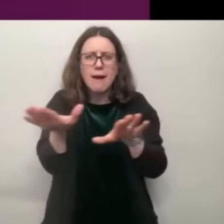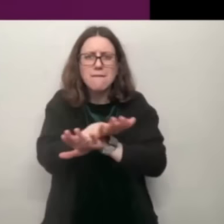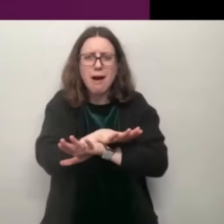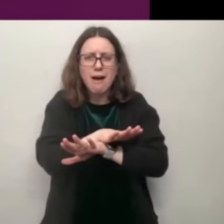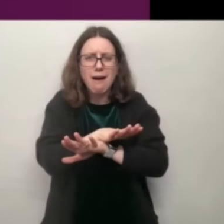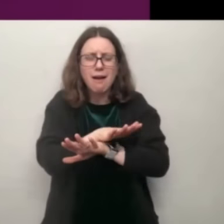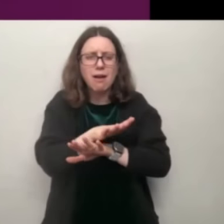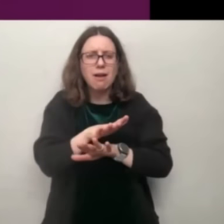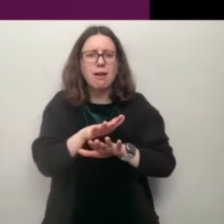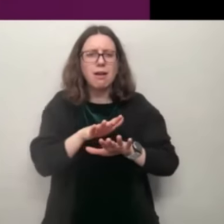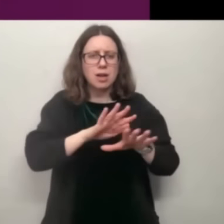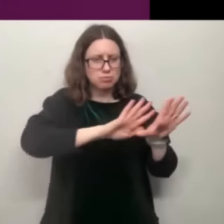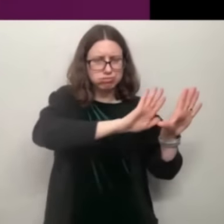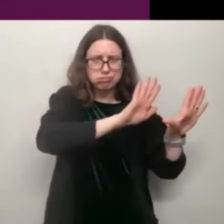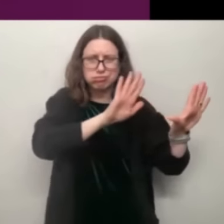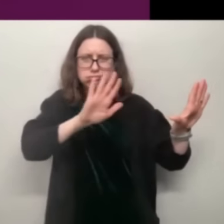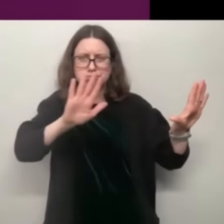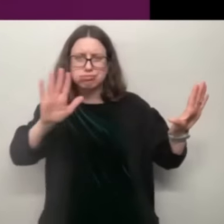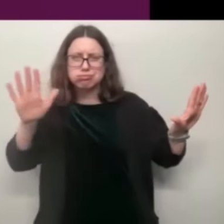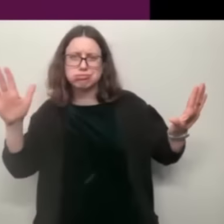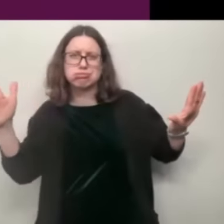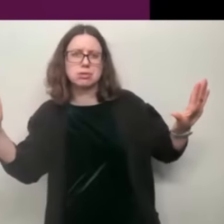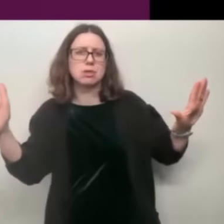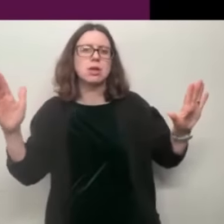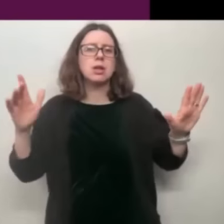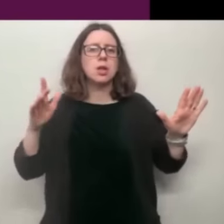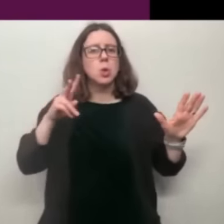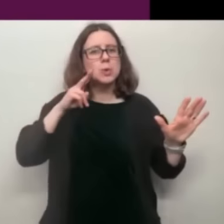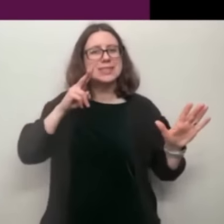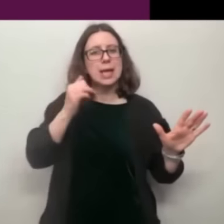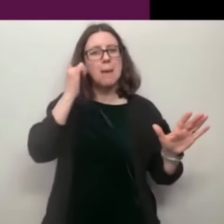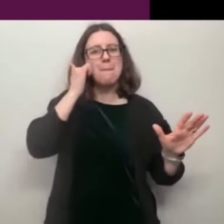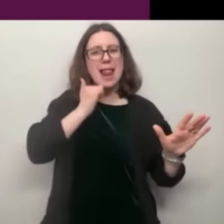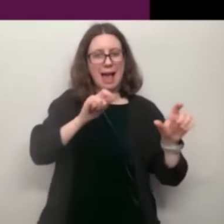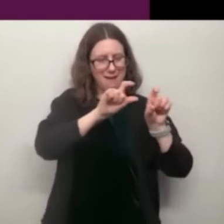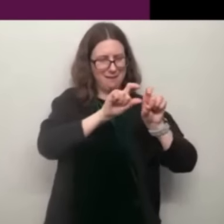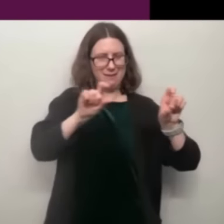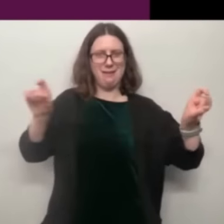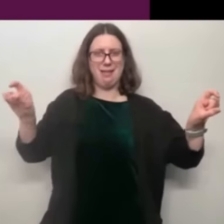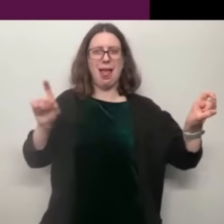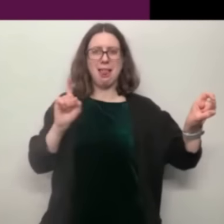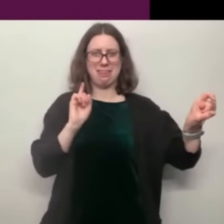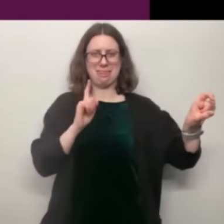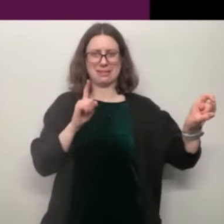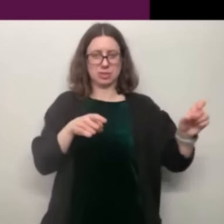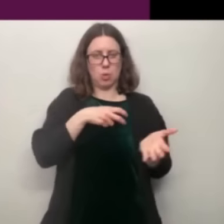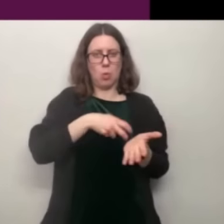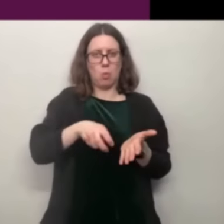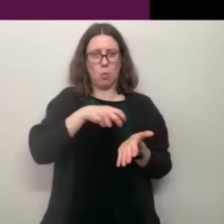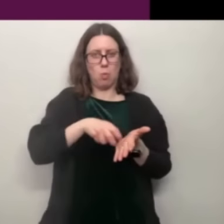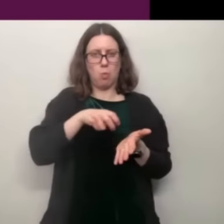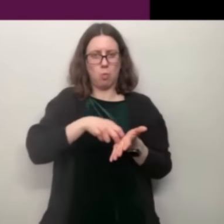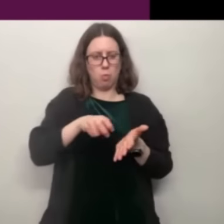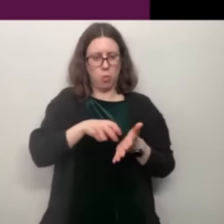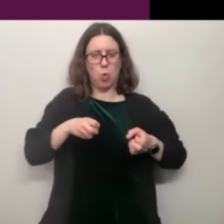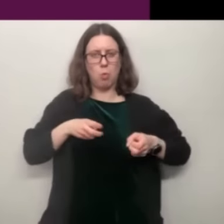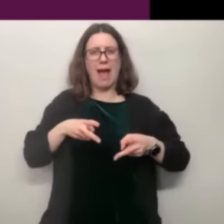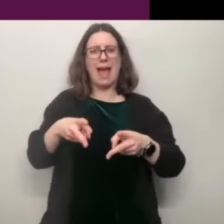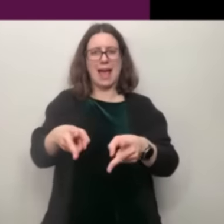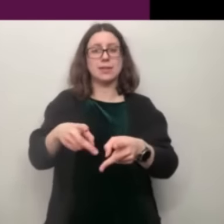And then this black stripe that you can see in the image, that's the walkway that we put in so that people could have a sort of low level access